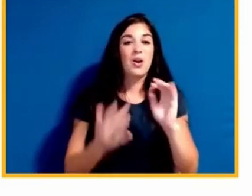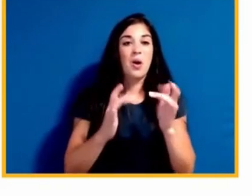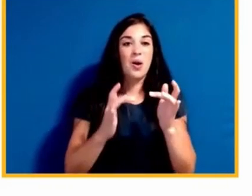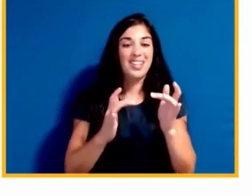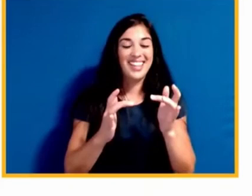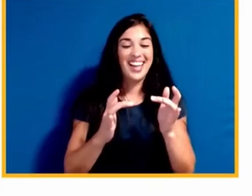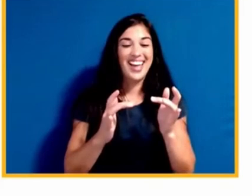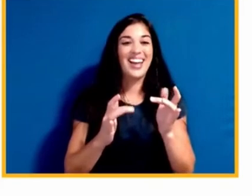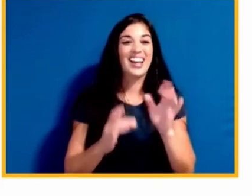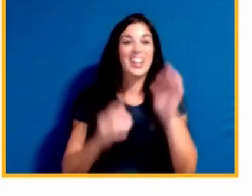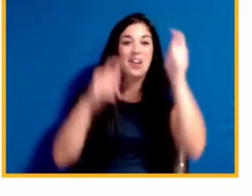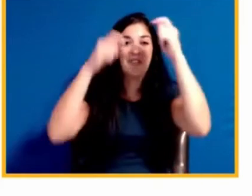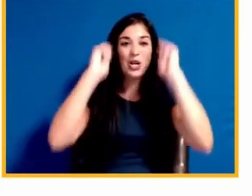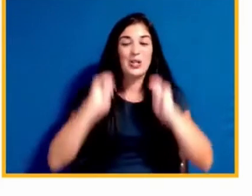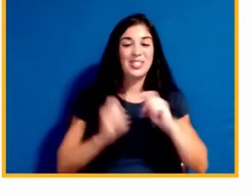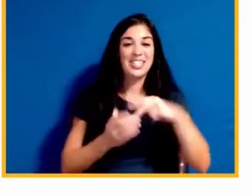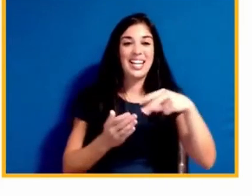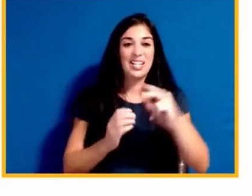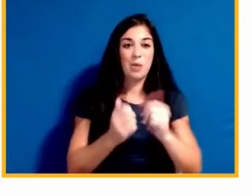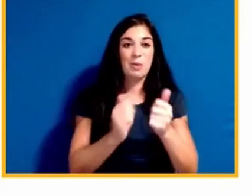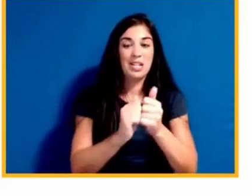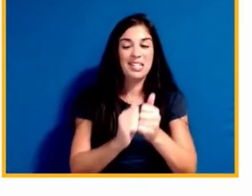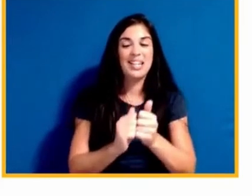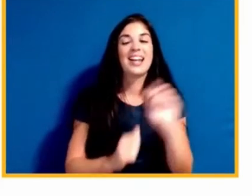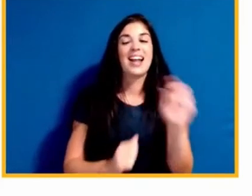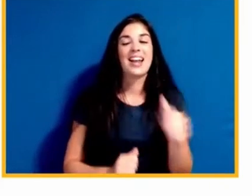And yet another familiar face to our virtual stage.